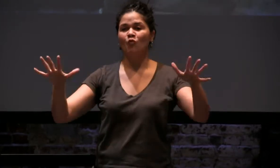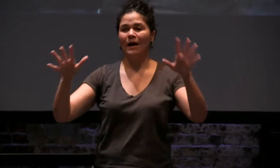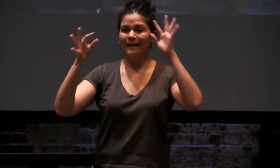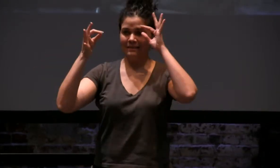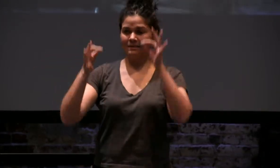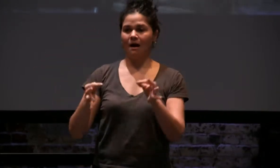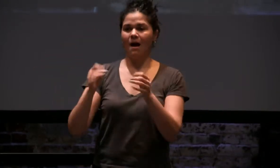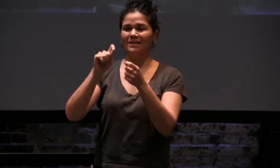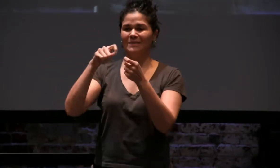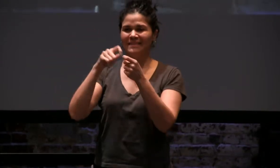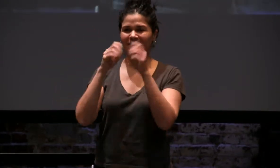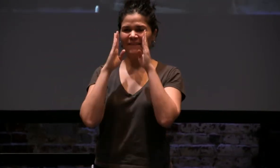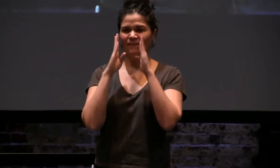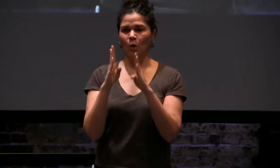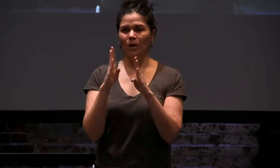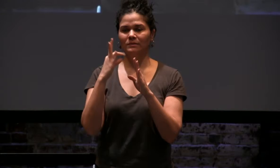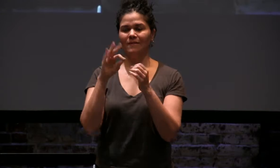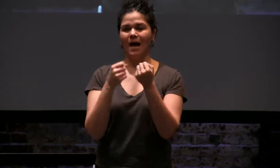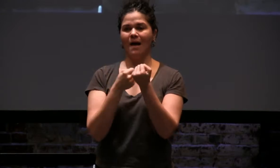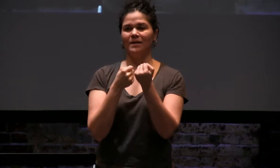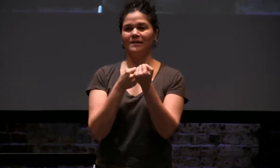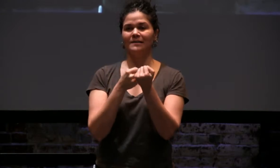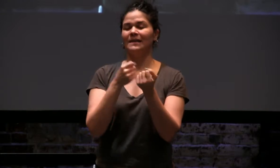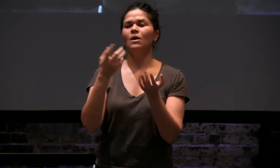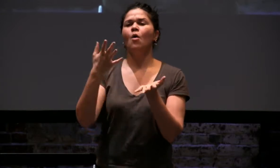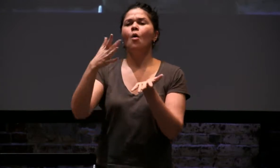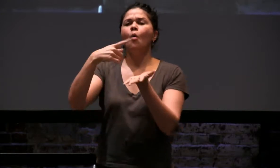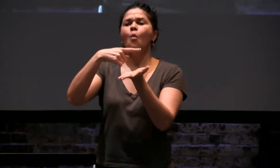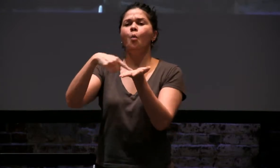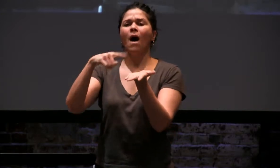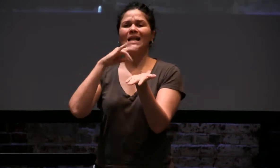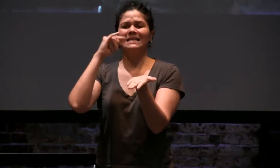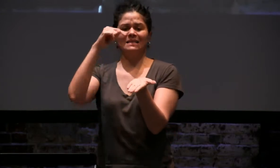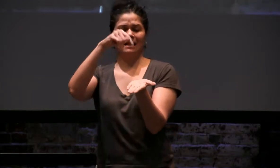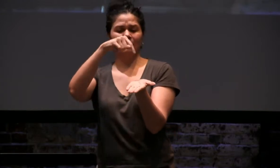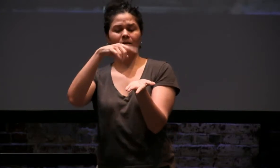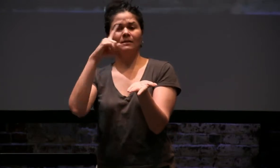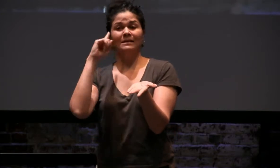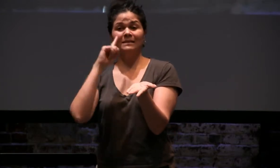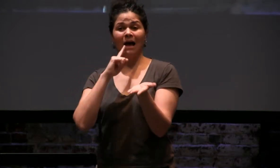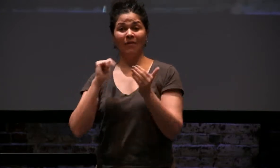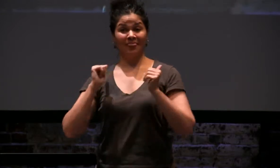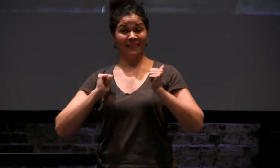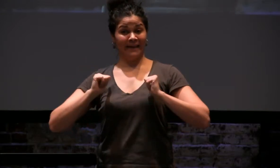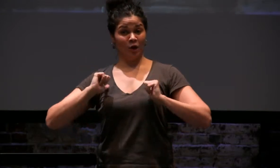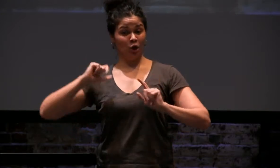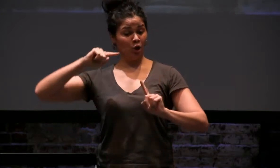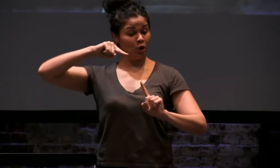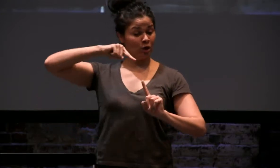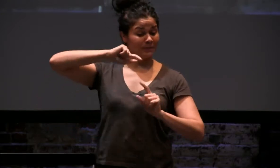My question is have you decided on any specific focus in terms of advocacy?